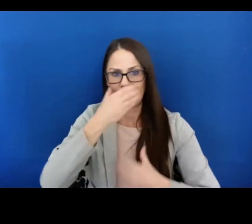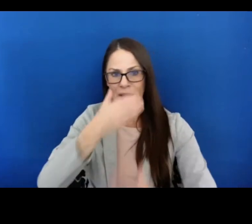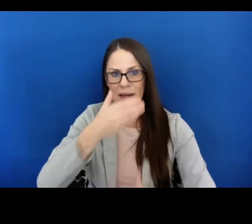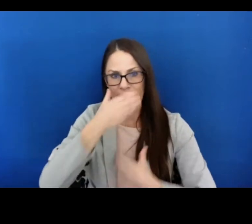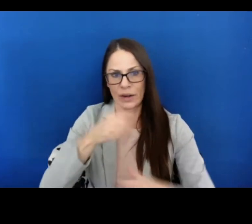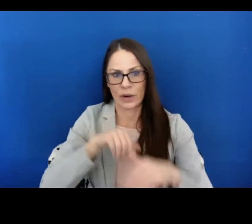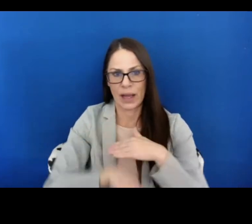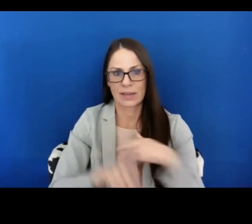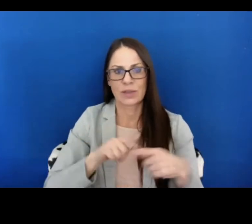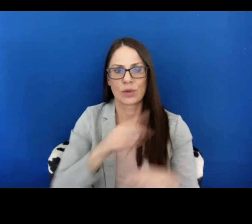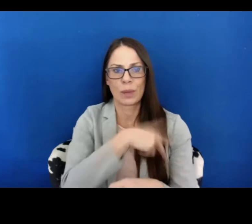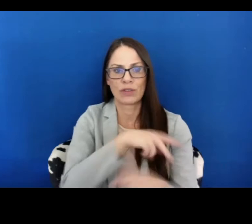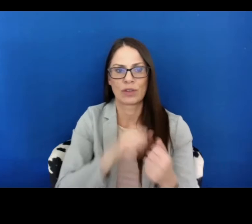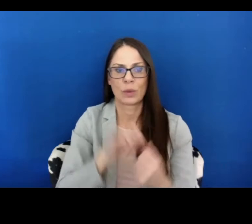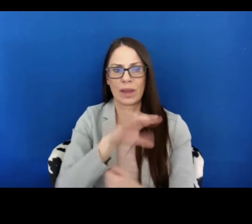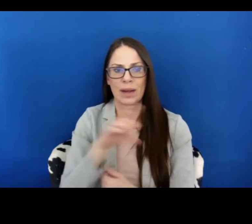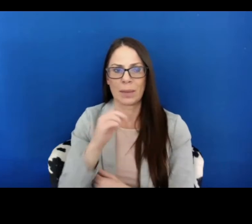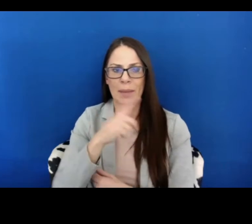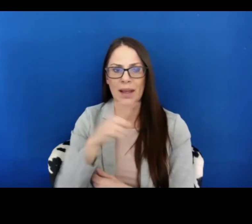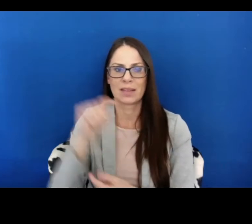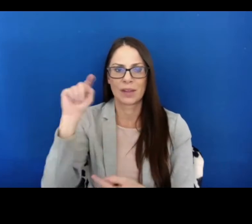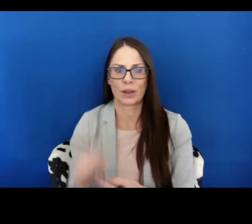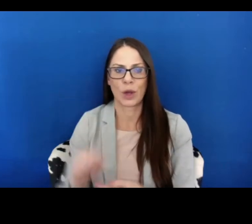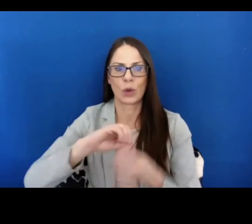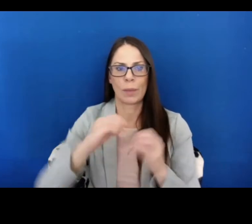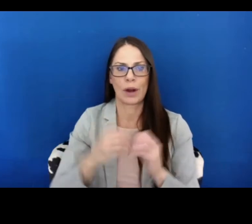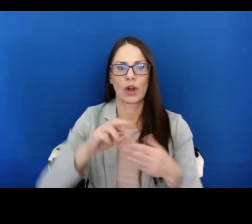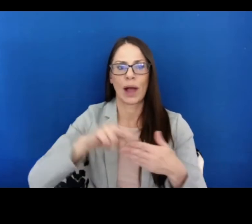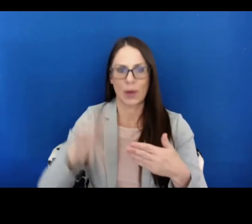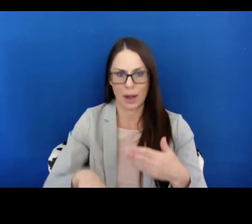largely based upon the low numerical quality outcome of ventilator use for this